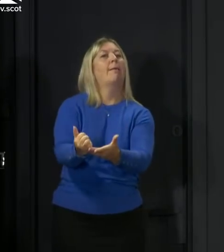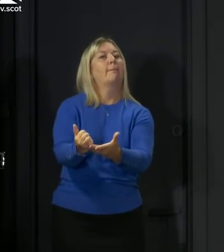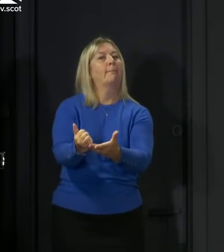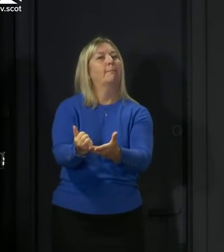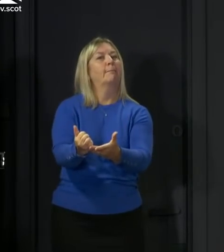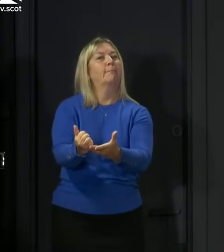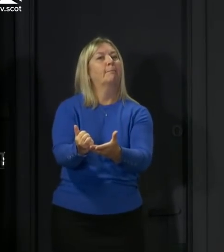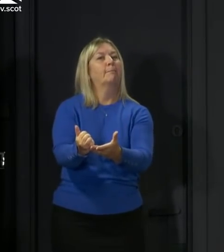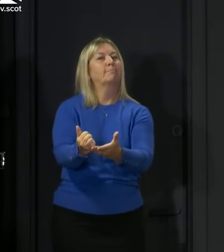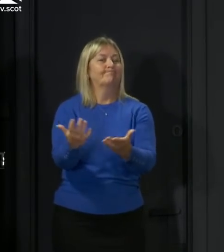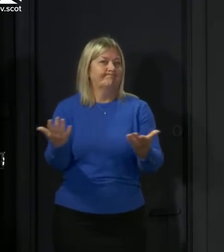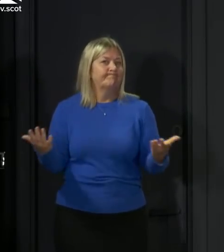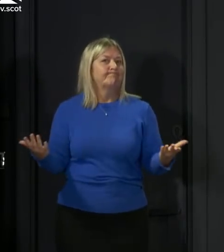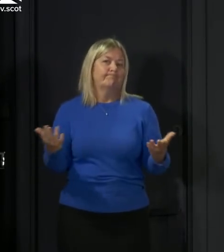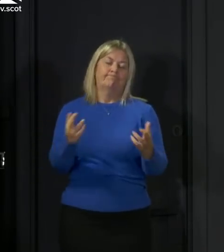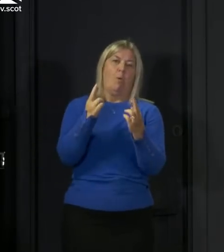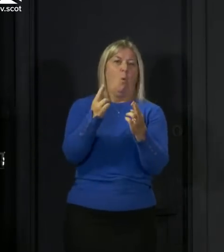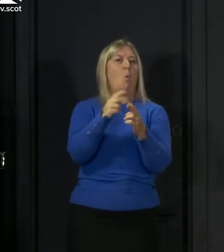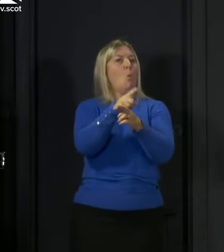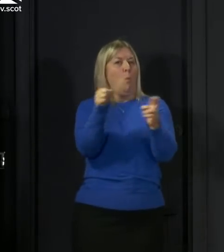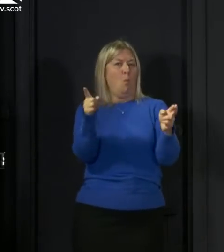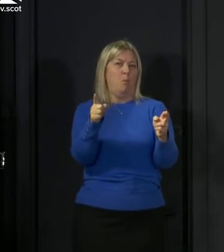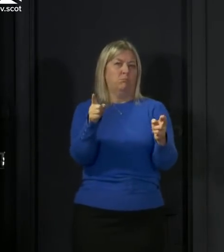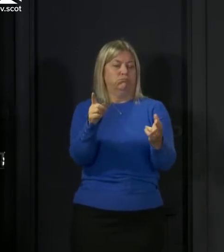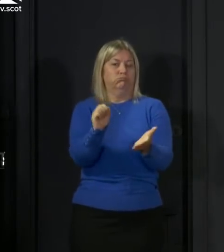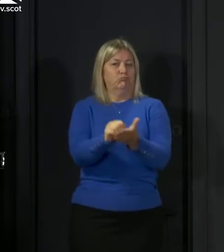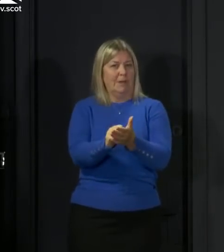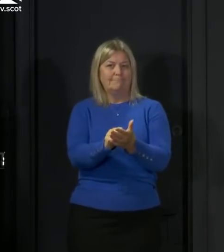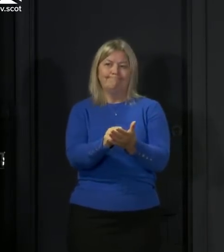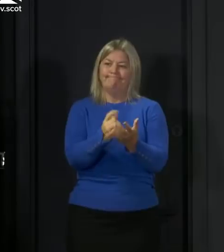And I hope It will enable people to do the right thing at a very difficult time.